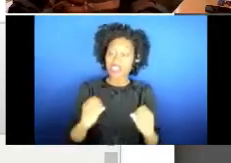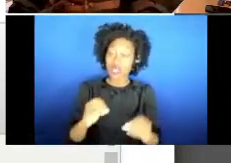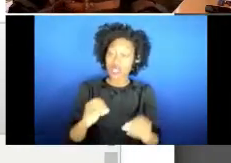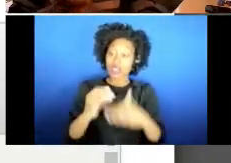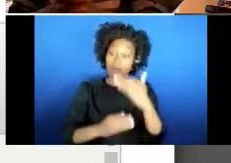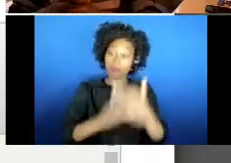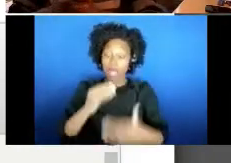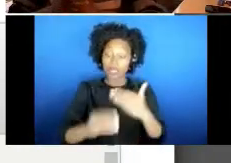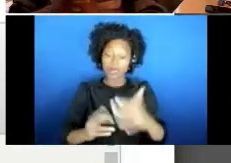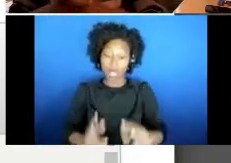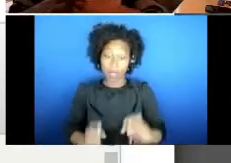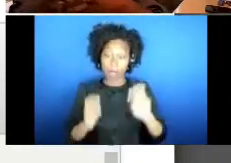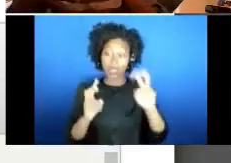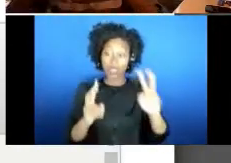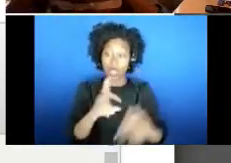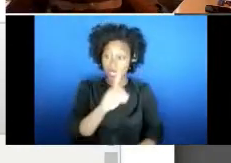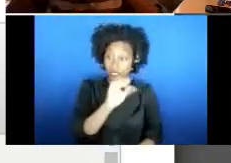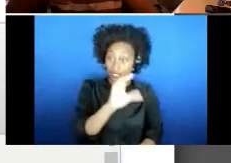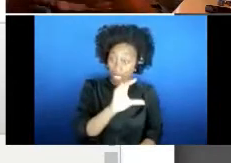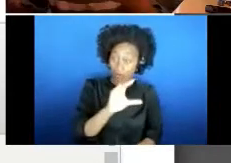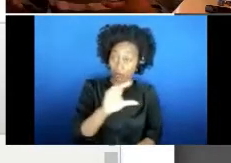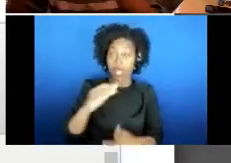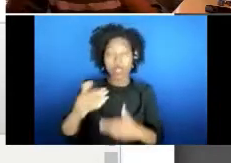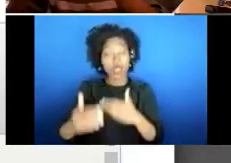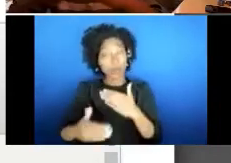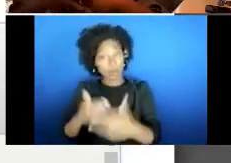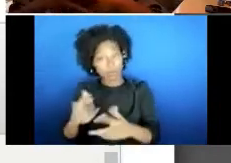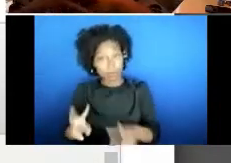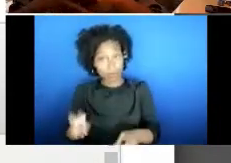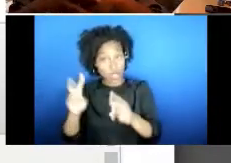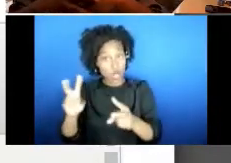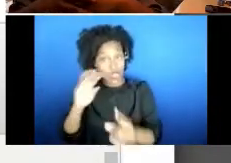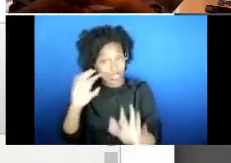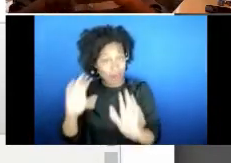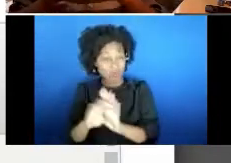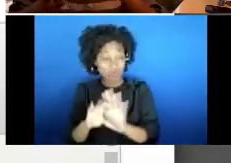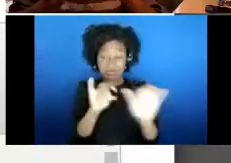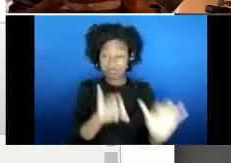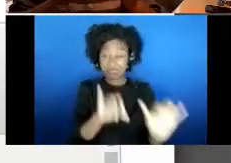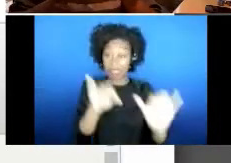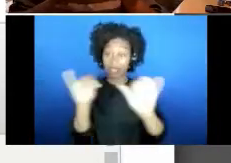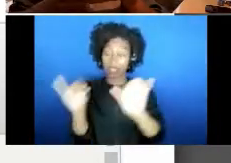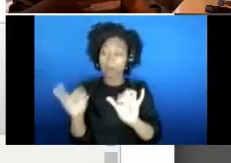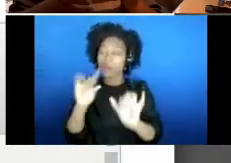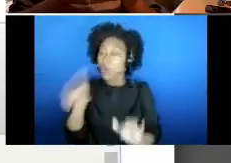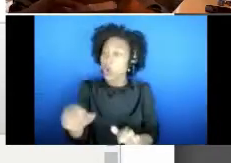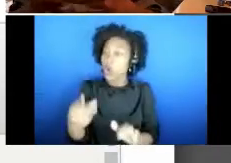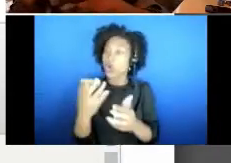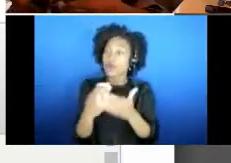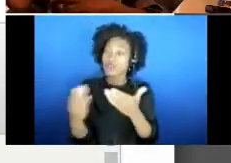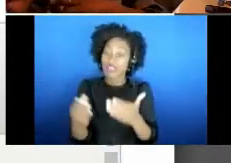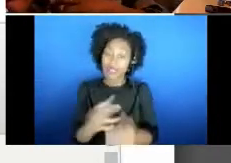or to upload an image, it's the same, only thing is you select docs for documents and